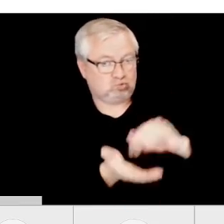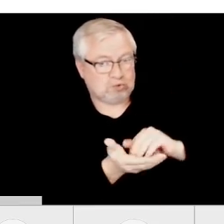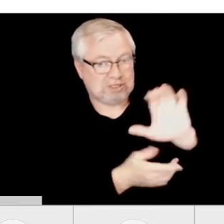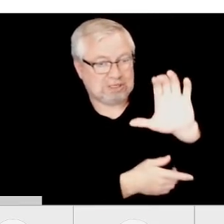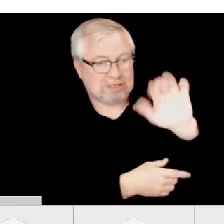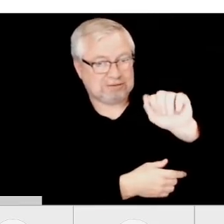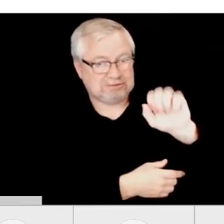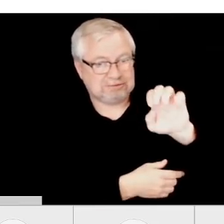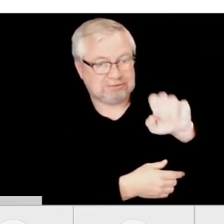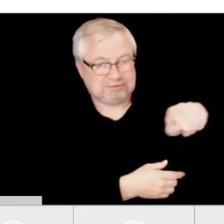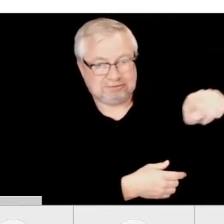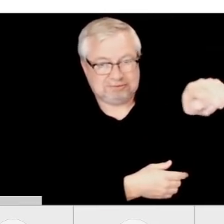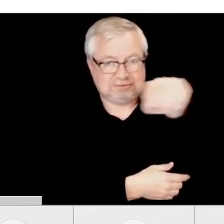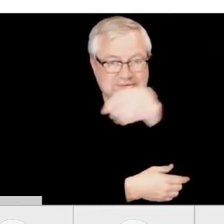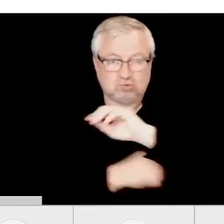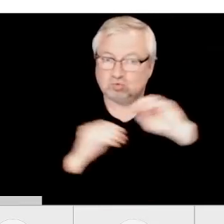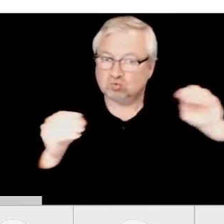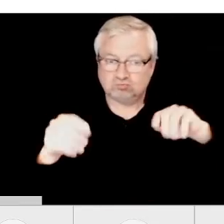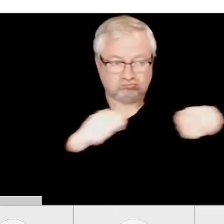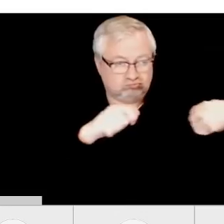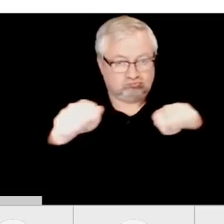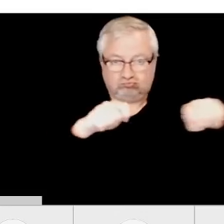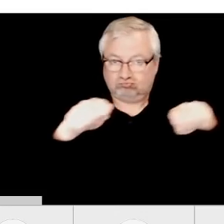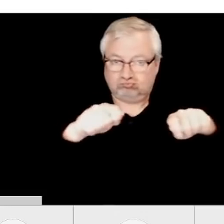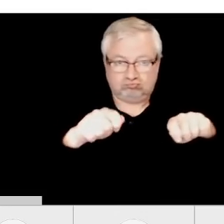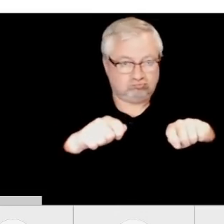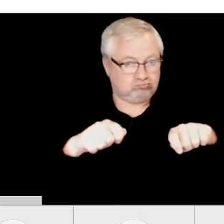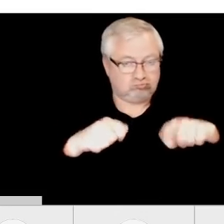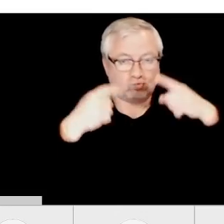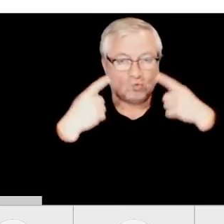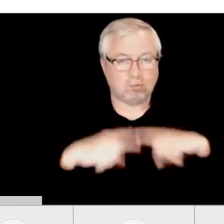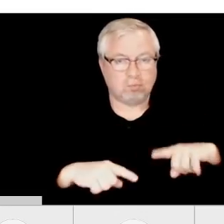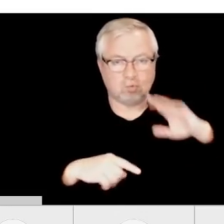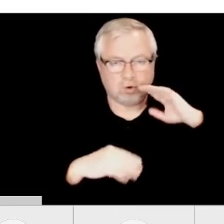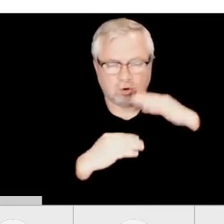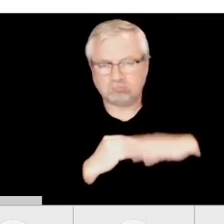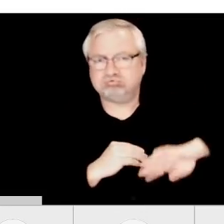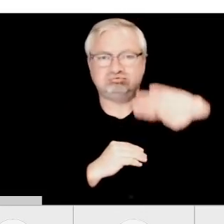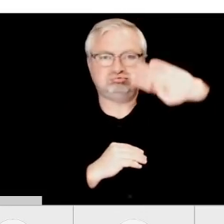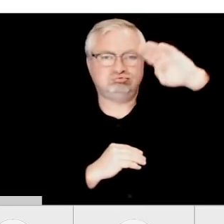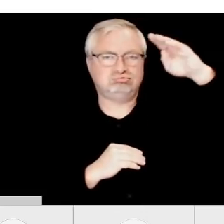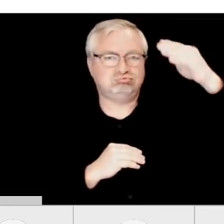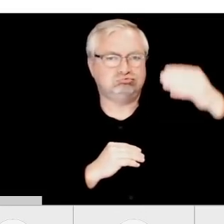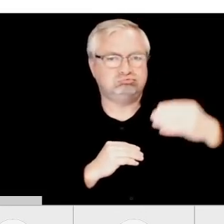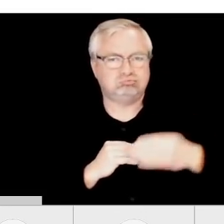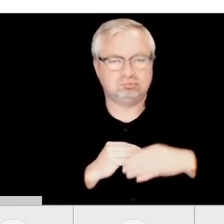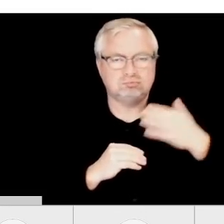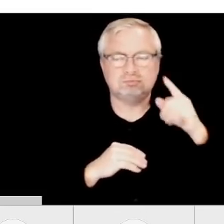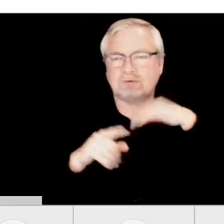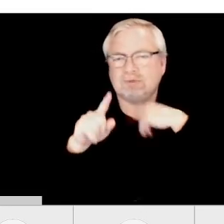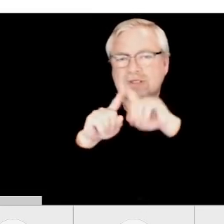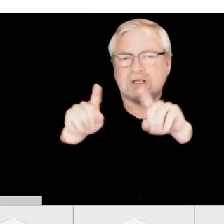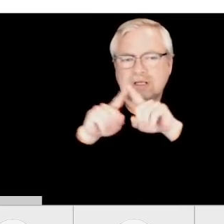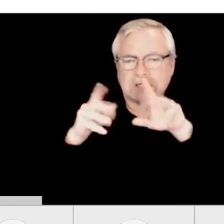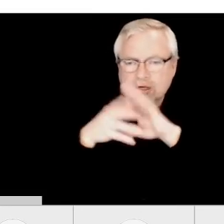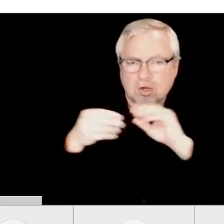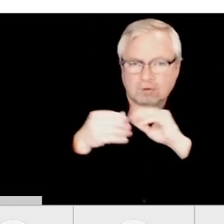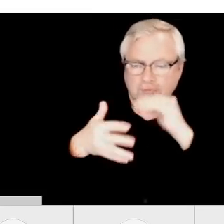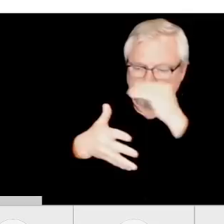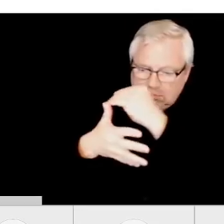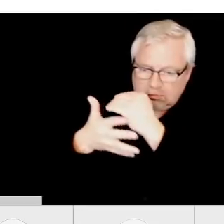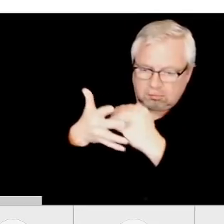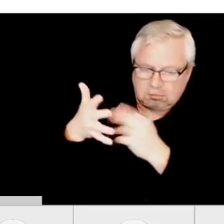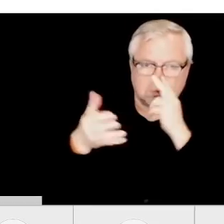scenario and peaking at levels below 750 or so under different